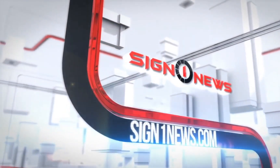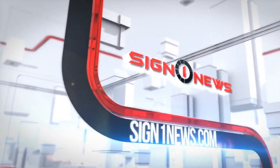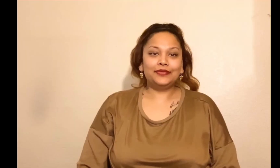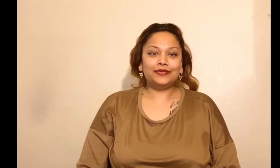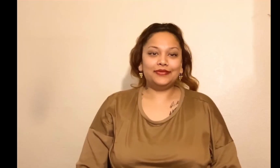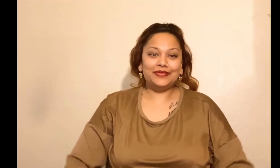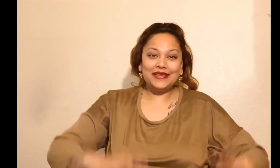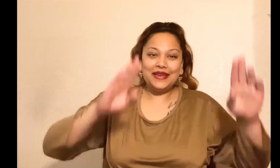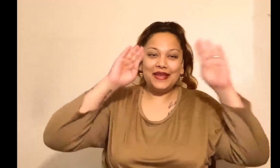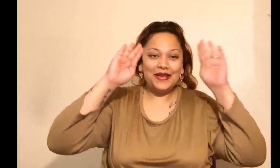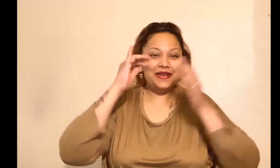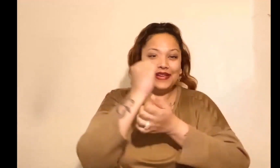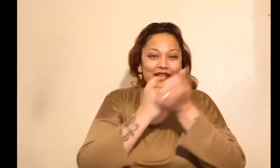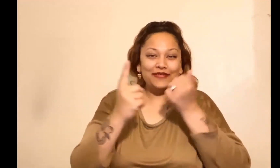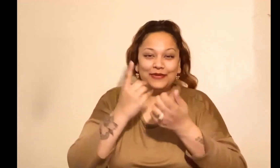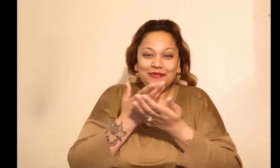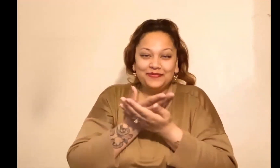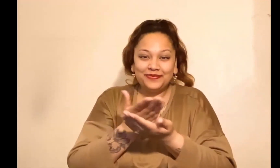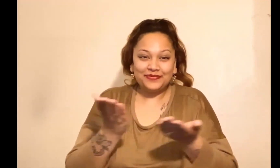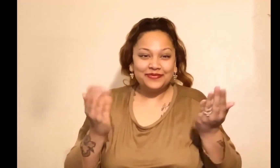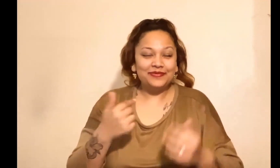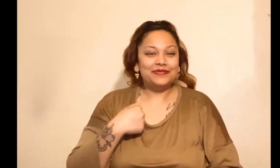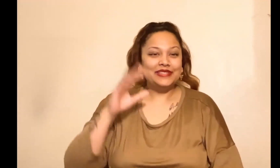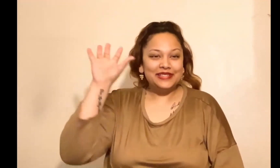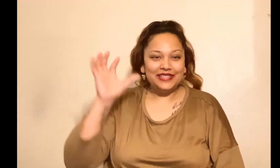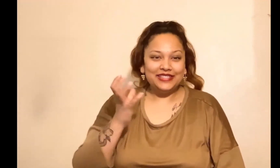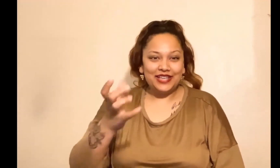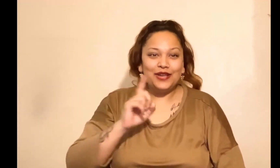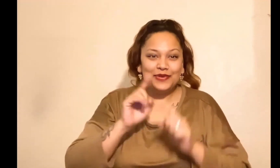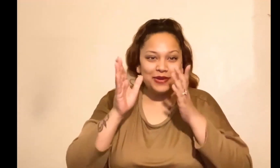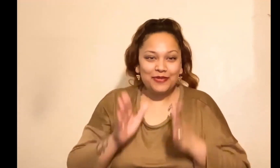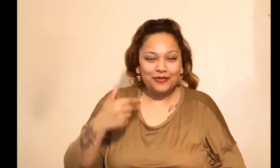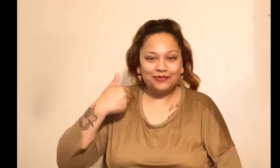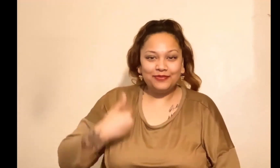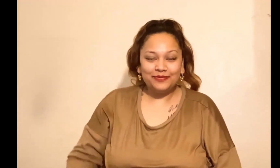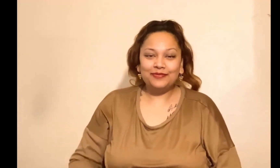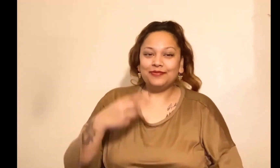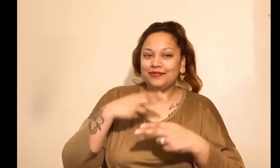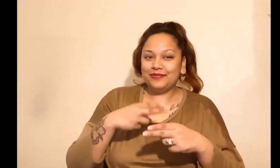Hello everyone I'm Sign1News anchor Gaitrie Killings